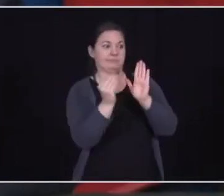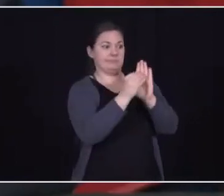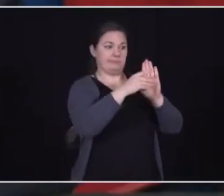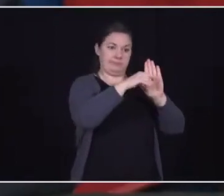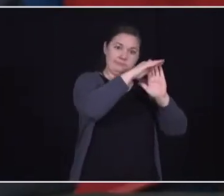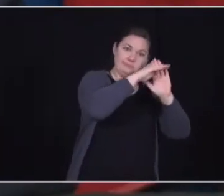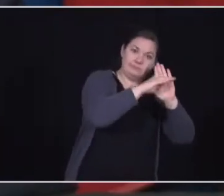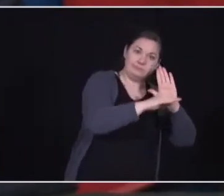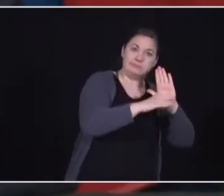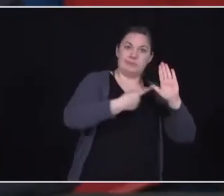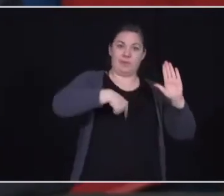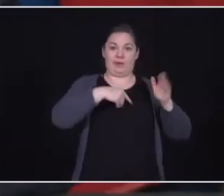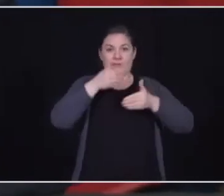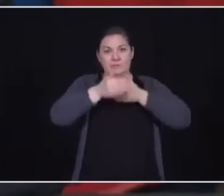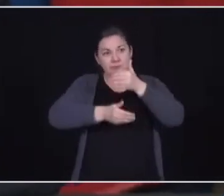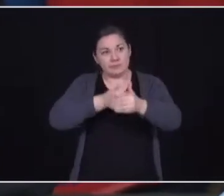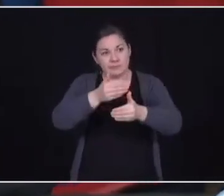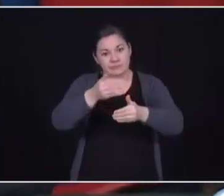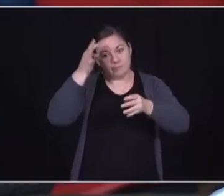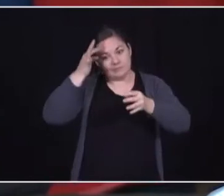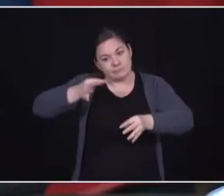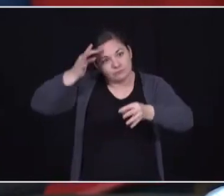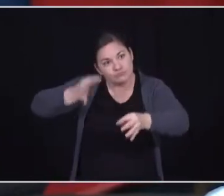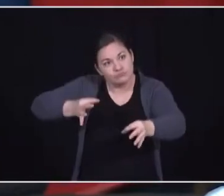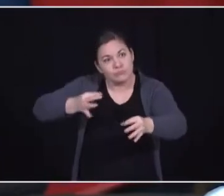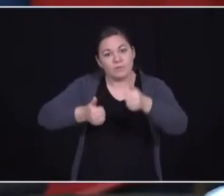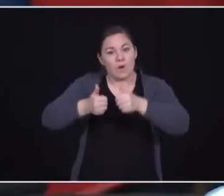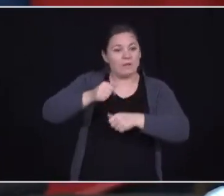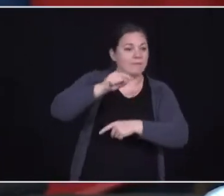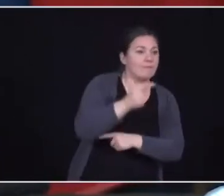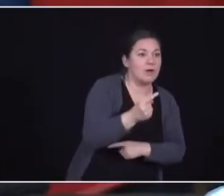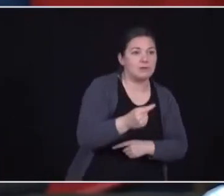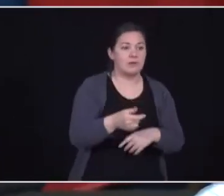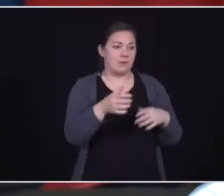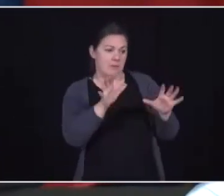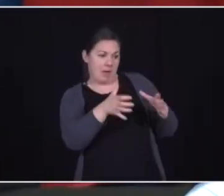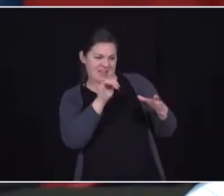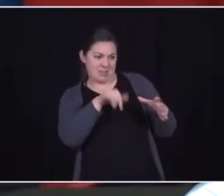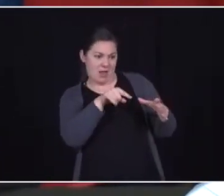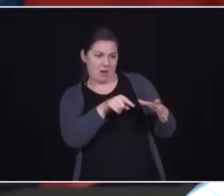out, but that is an example of how to prioritize risk guidance will be utilized to